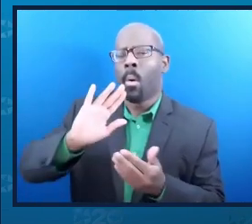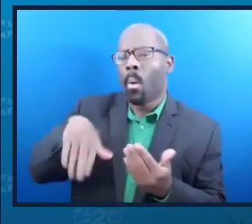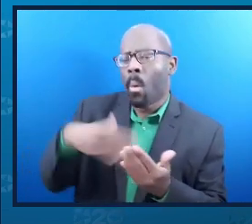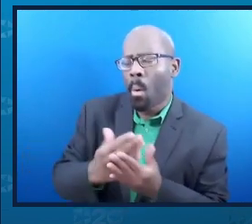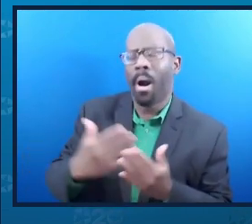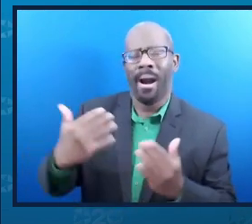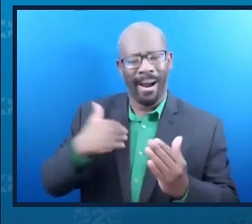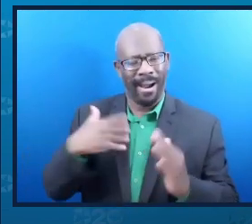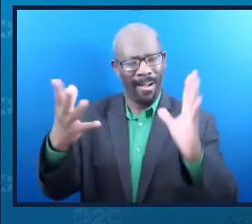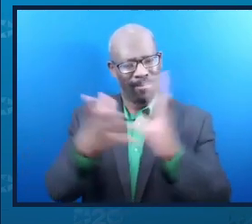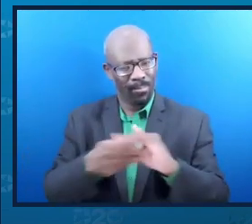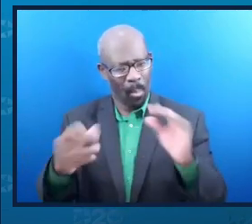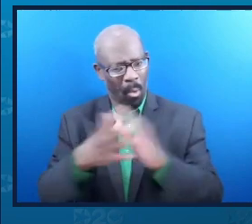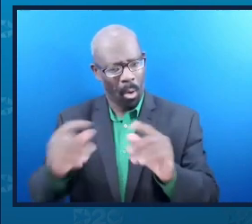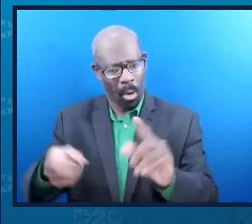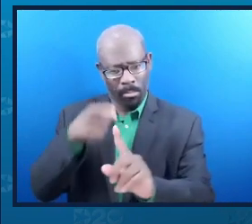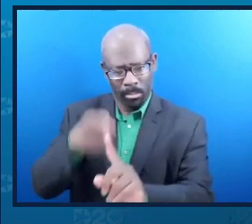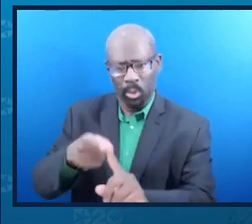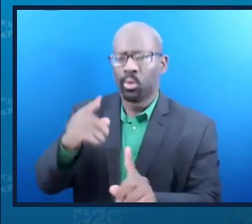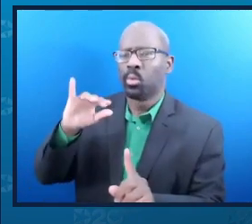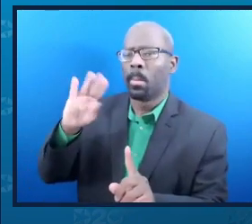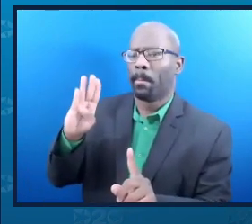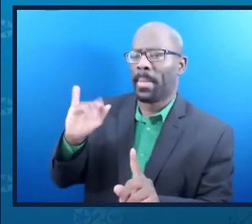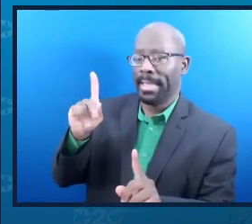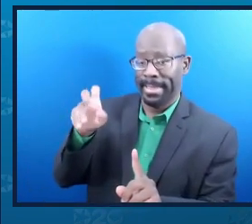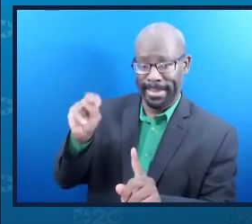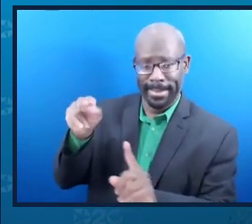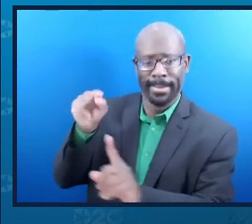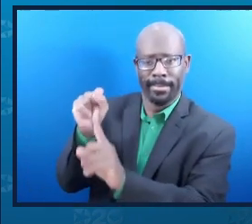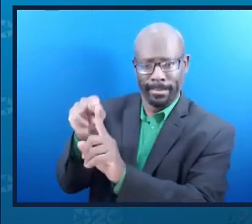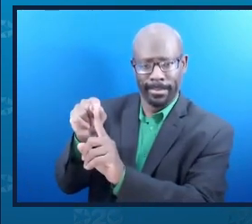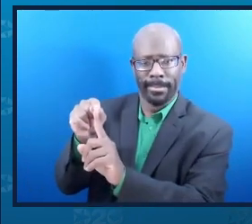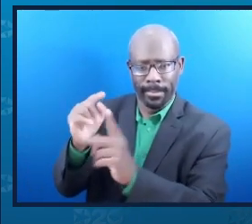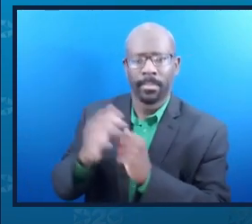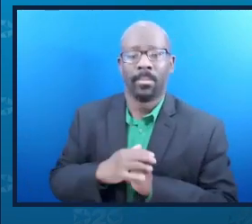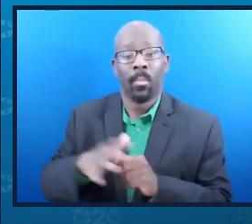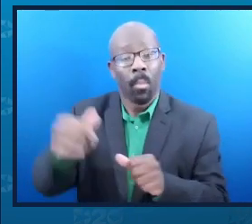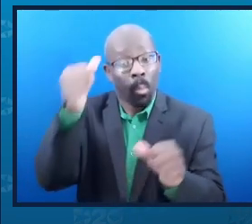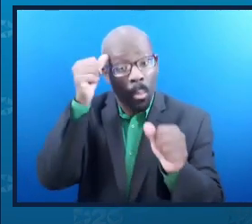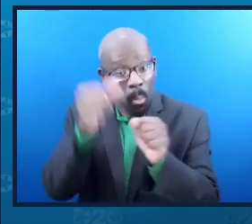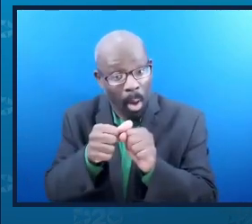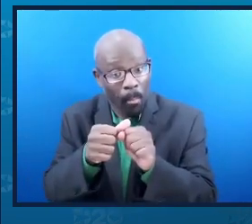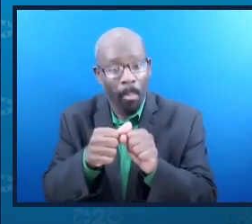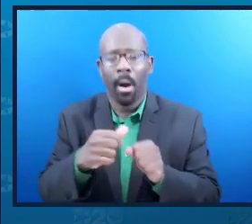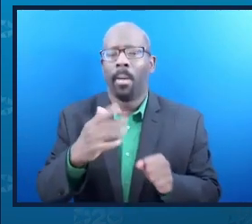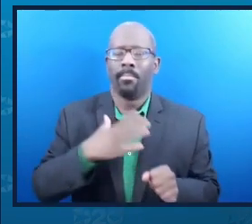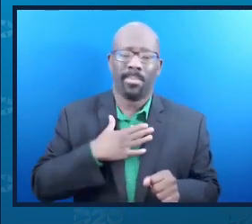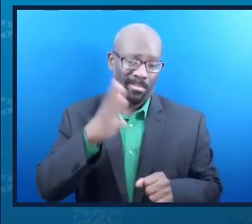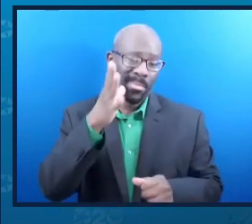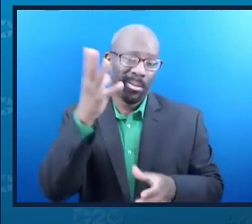GENTLEMEN'S CARING AND EMPATHY. I REMEMBER HIM CALLING AFTER MY MOTHER DOROTHY DIED AND WE